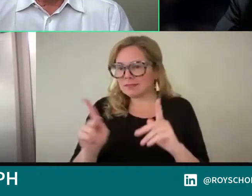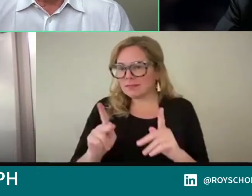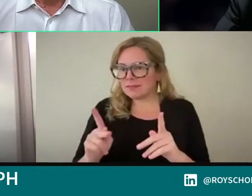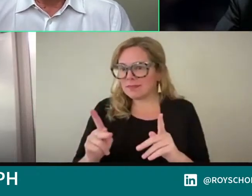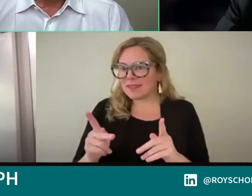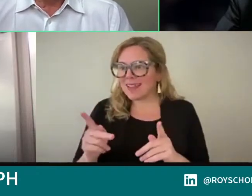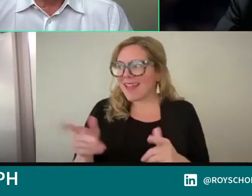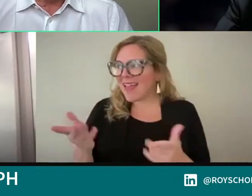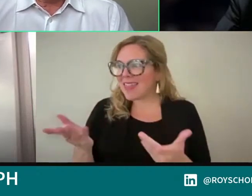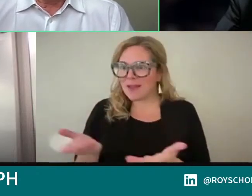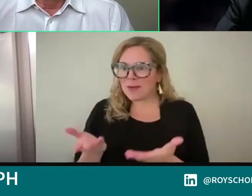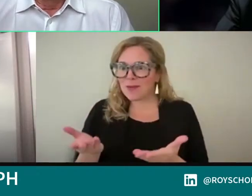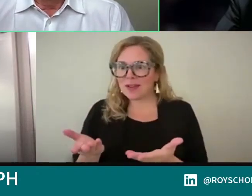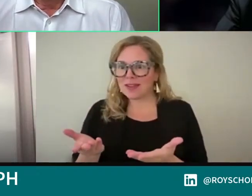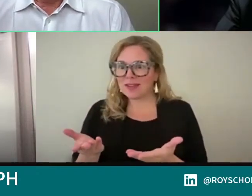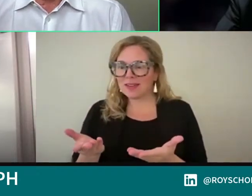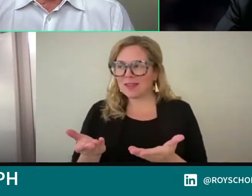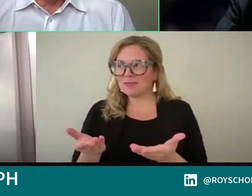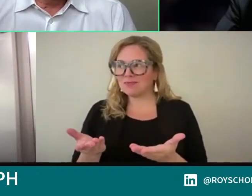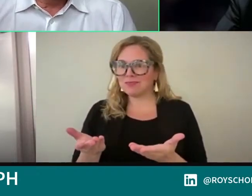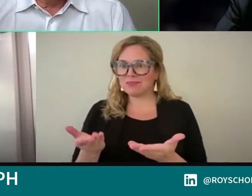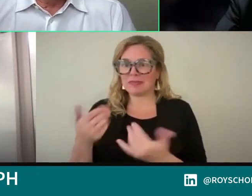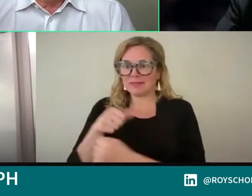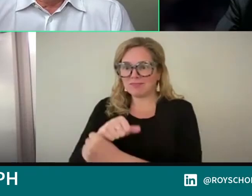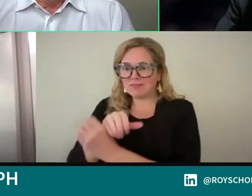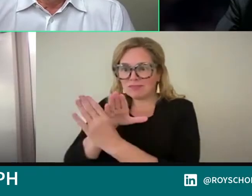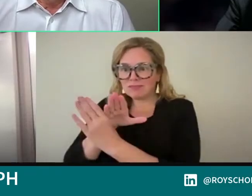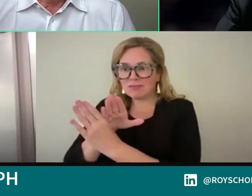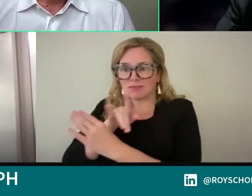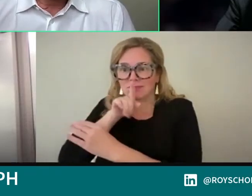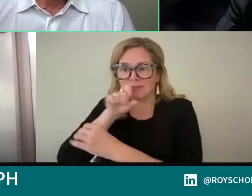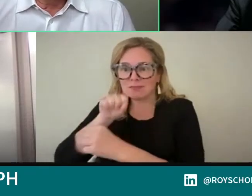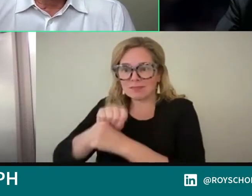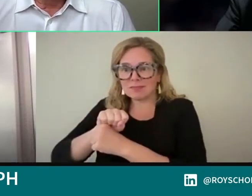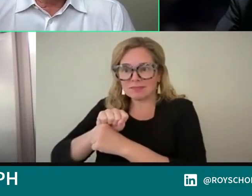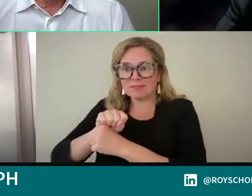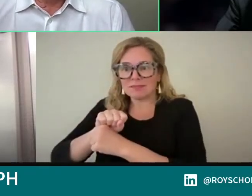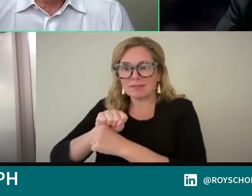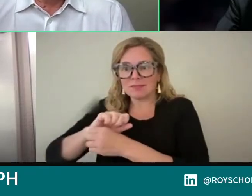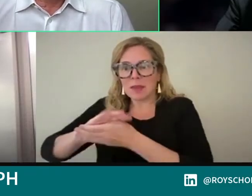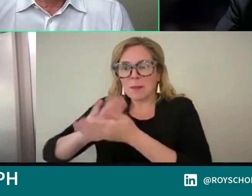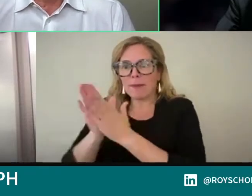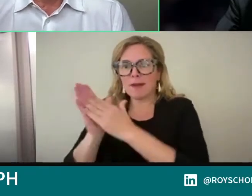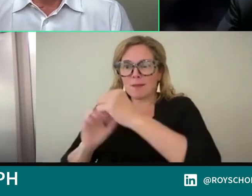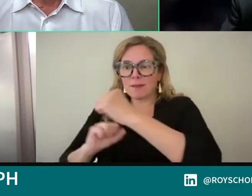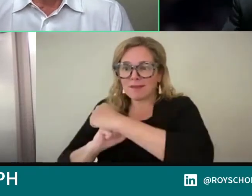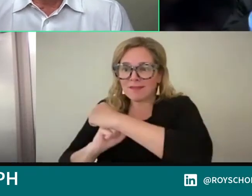telehealth has become a foundational channel by which healthcare is delivered to the people.